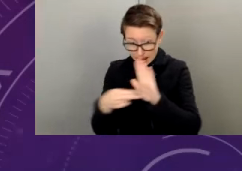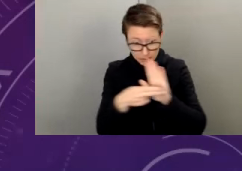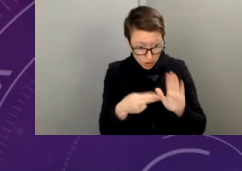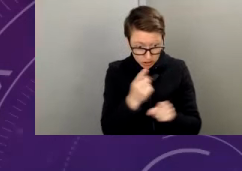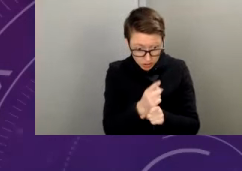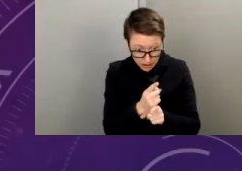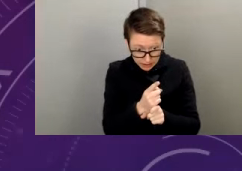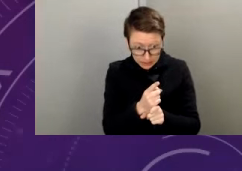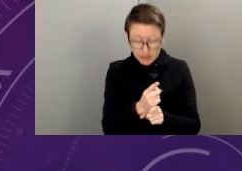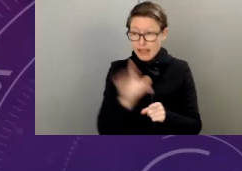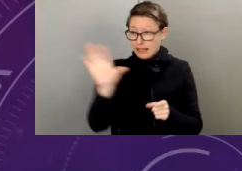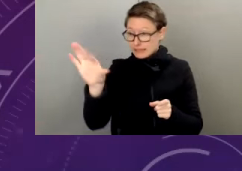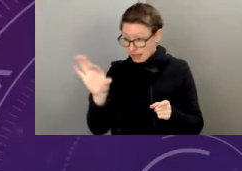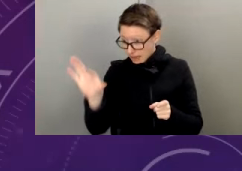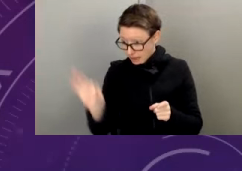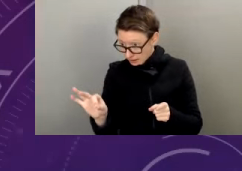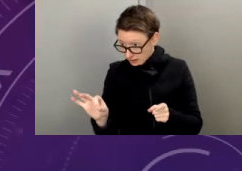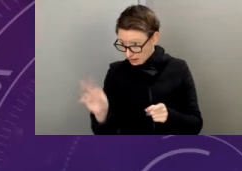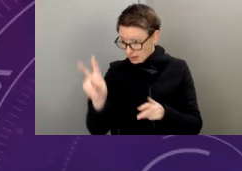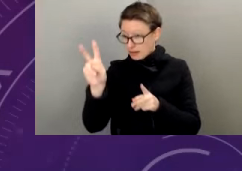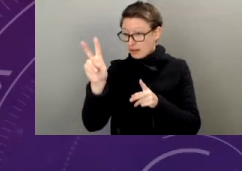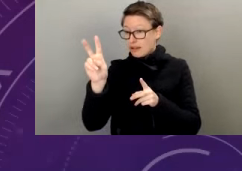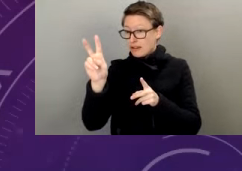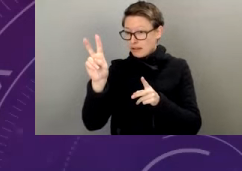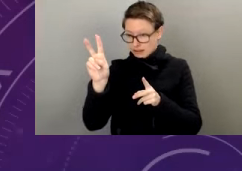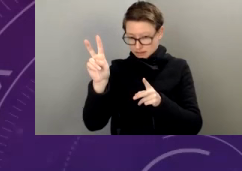And then once you're done finding your files and you'll click on submit form